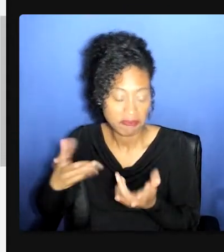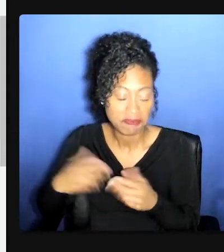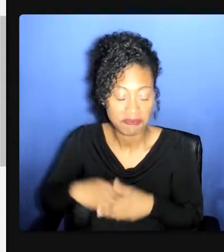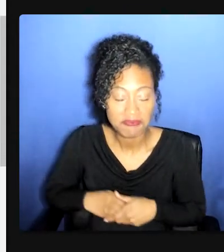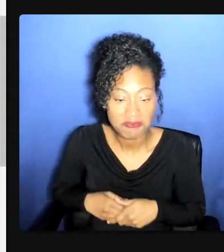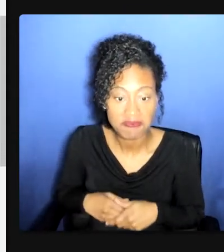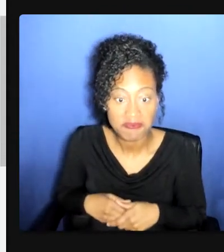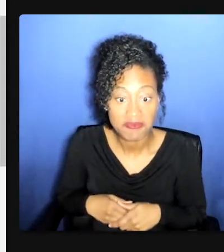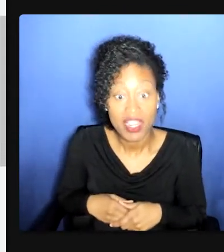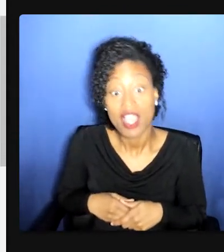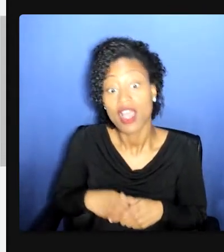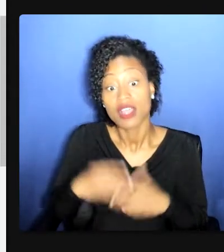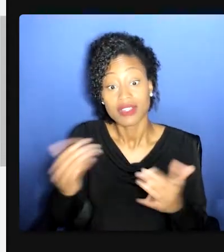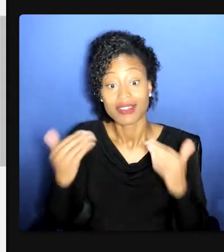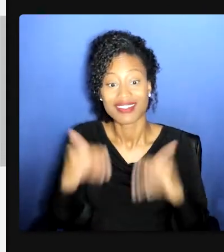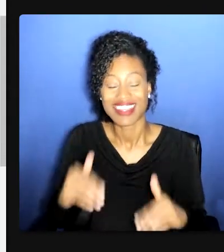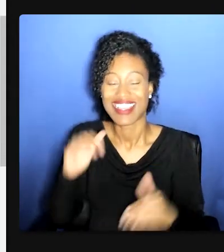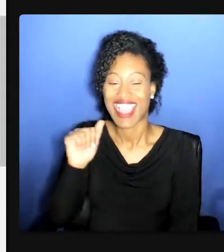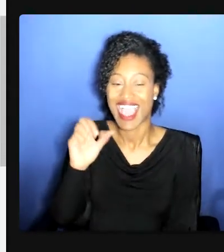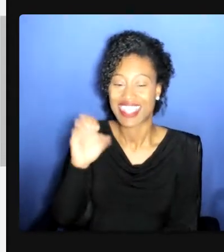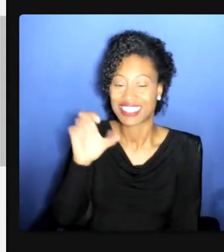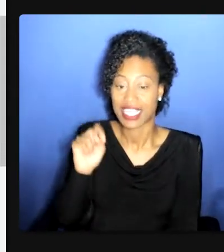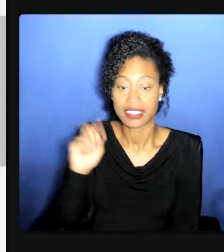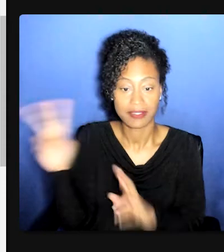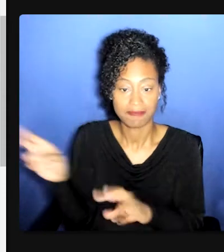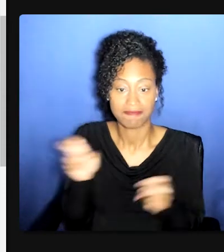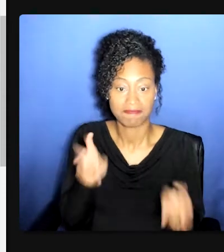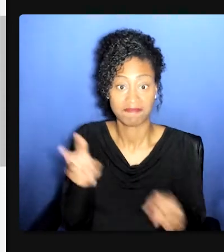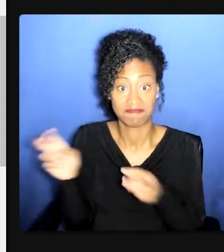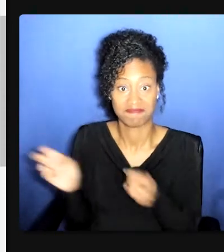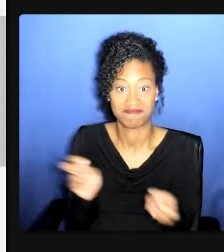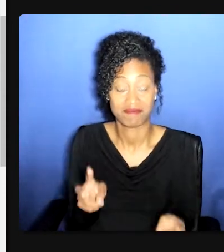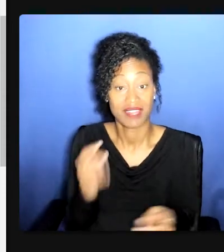Unload your game assets in archive format to the assets section.